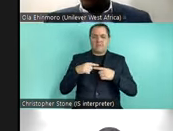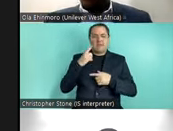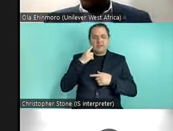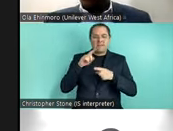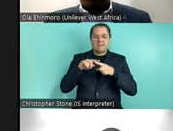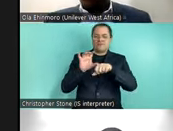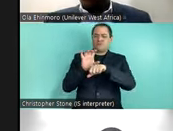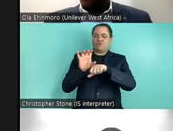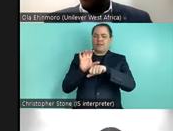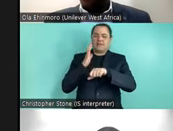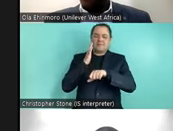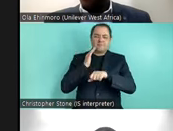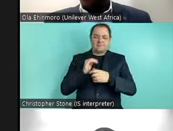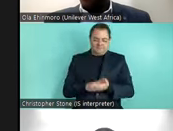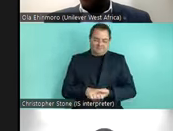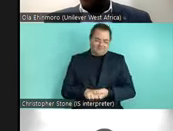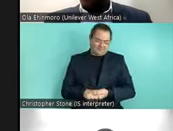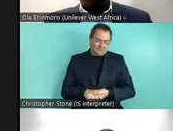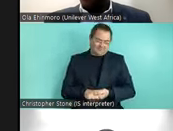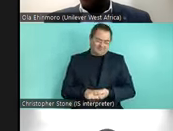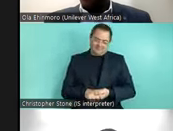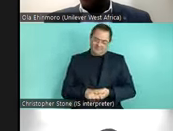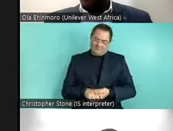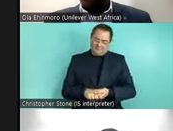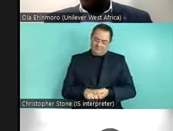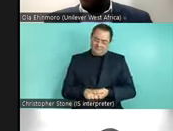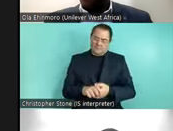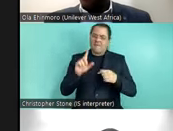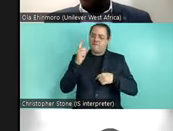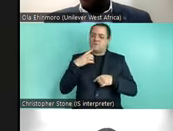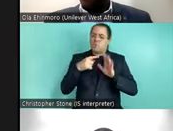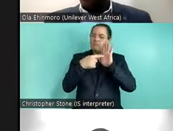15:10:58 So Allah has Allah has started by shared some of the key partnerships that we